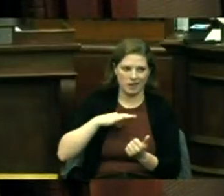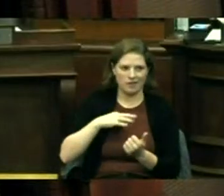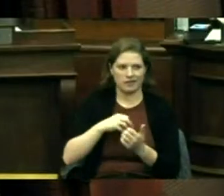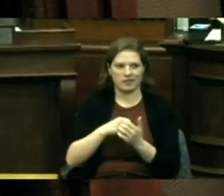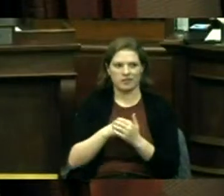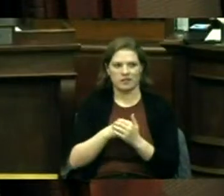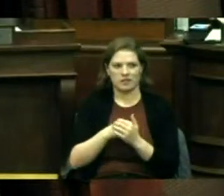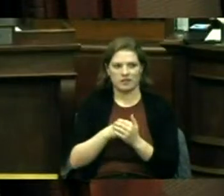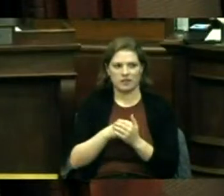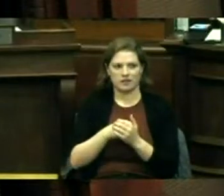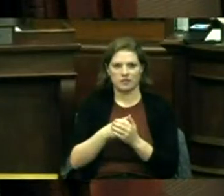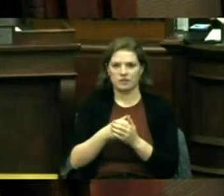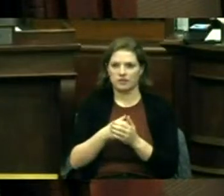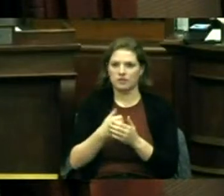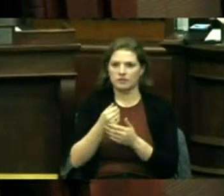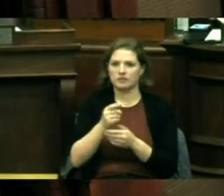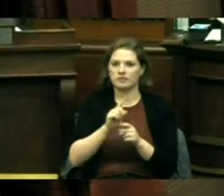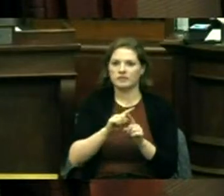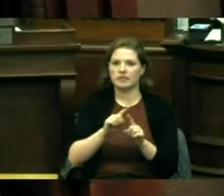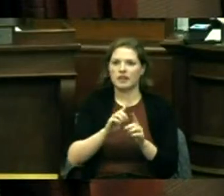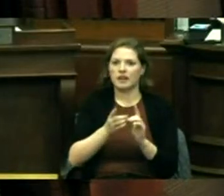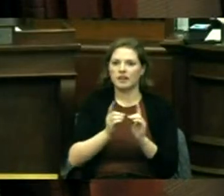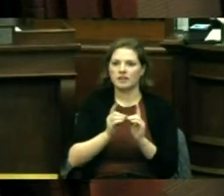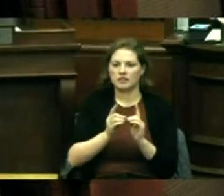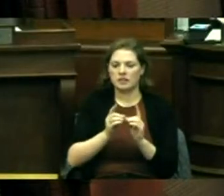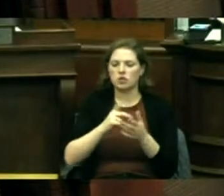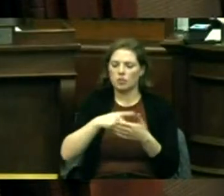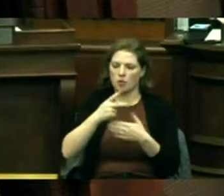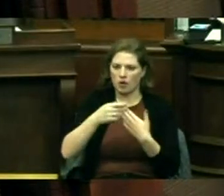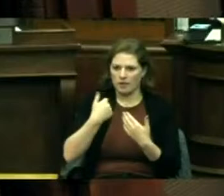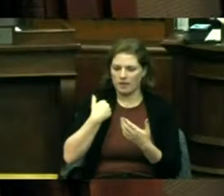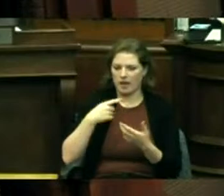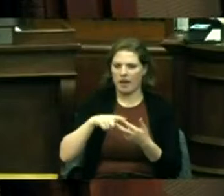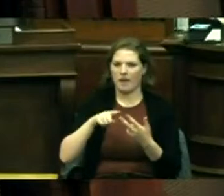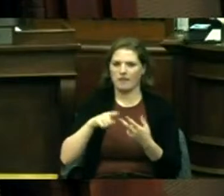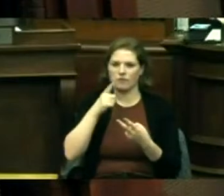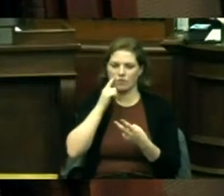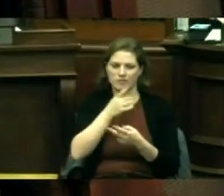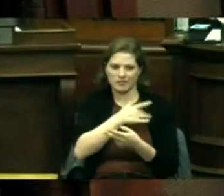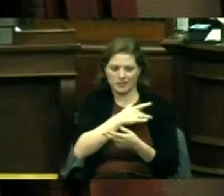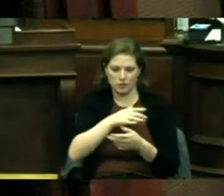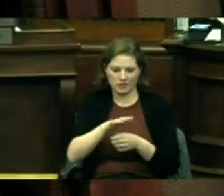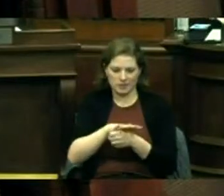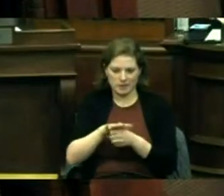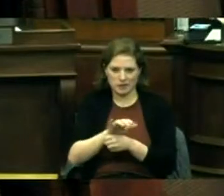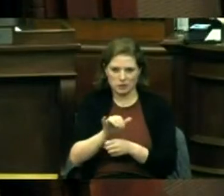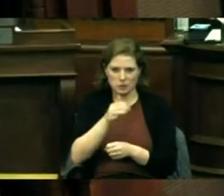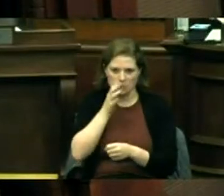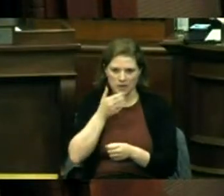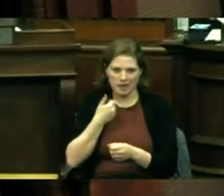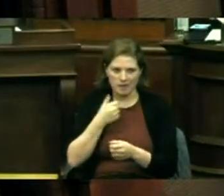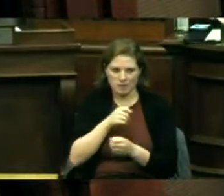therapy dog program. We have the interactive digital system. We have our DS team that's going to